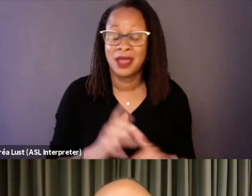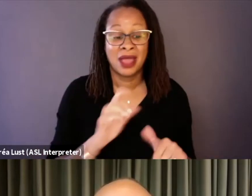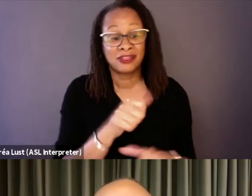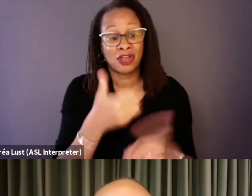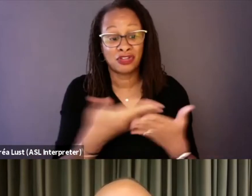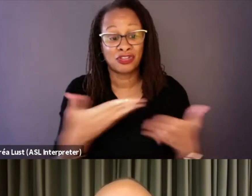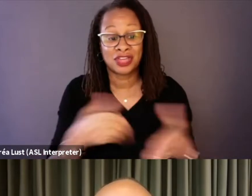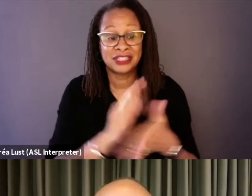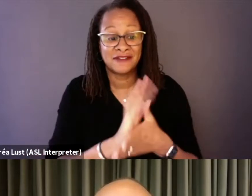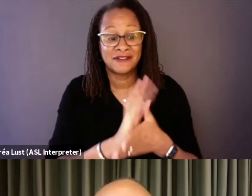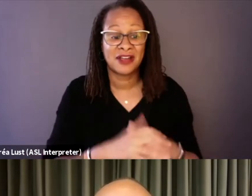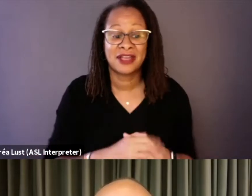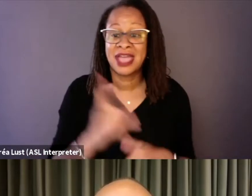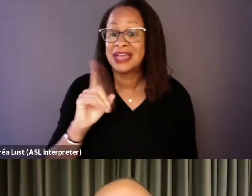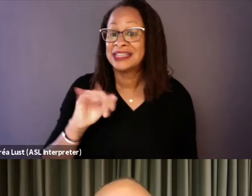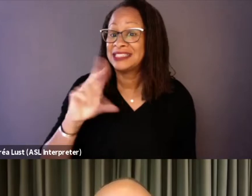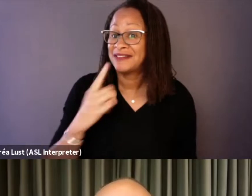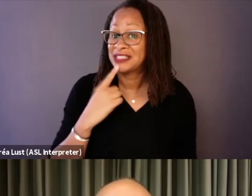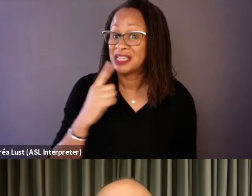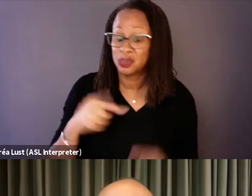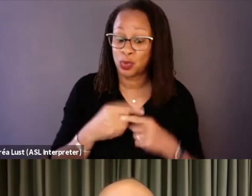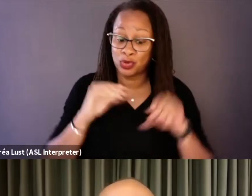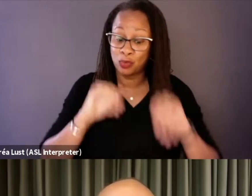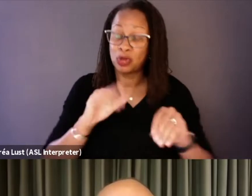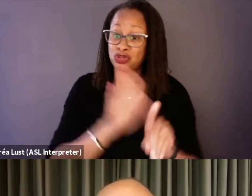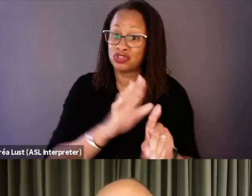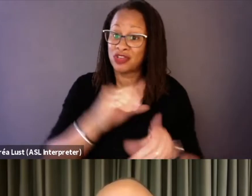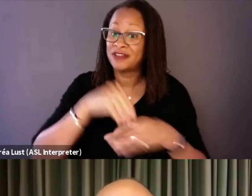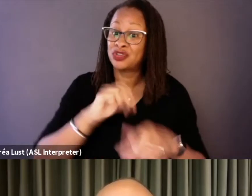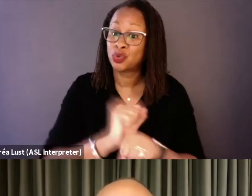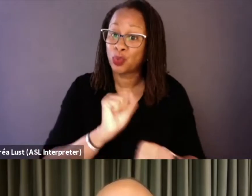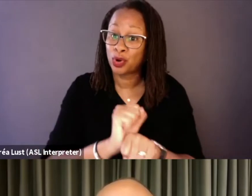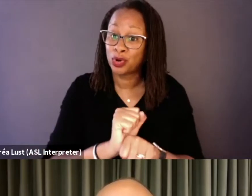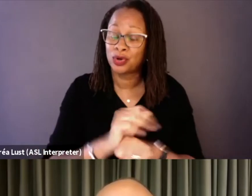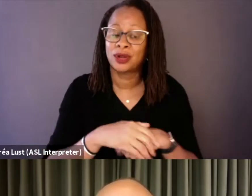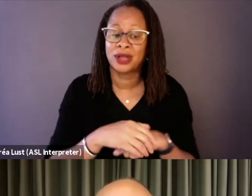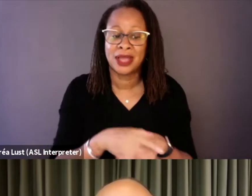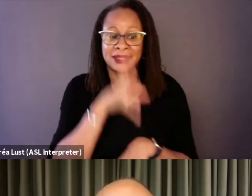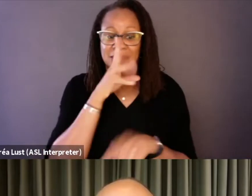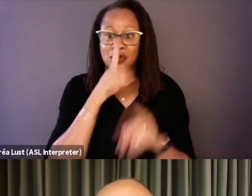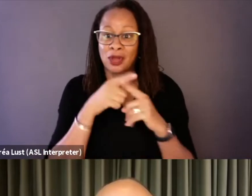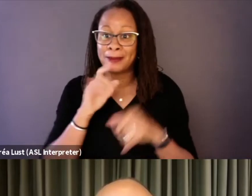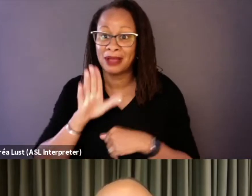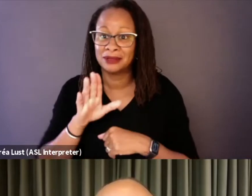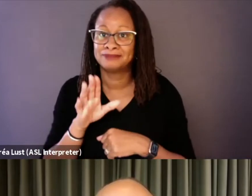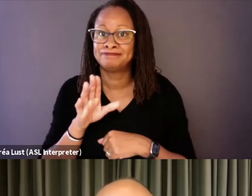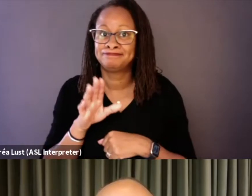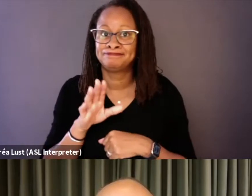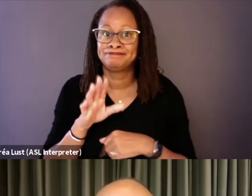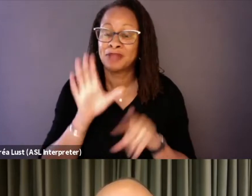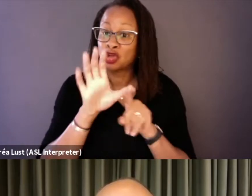David says when we put ourselves in our work, speaking about, as he says, culture with a capital C,